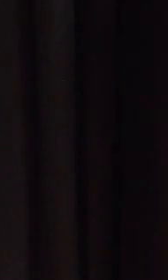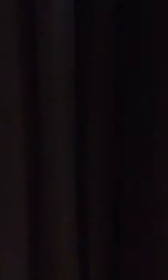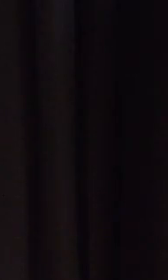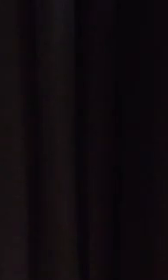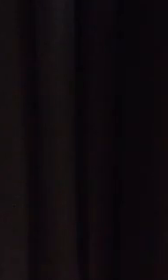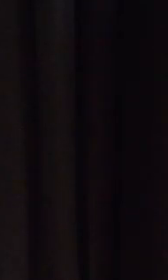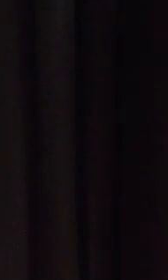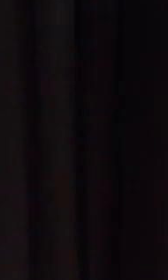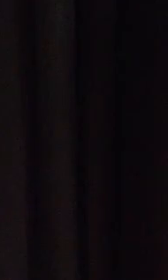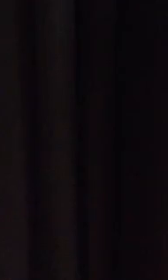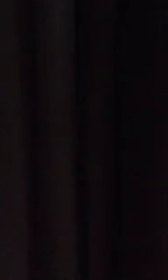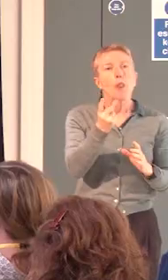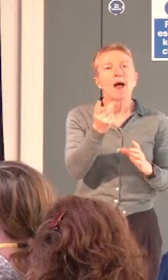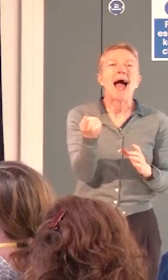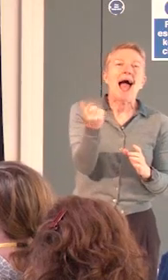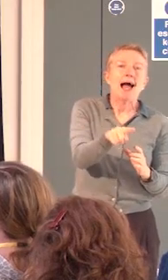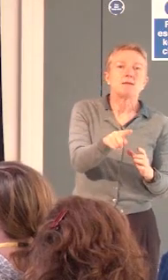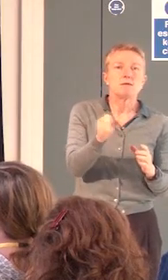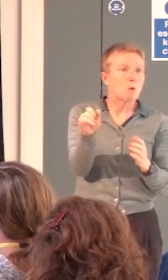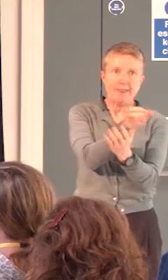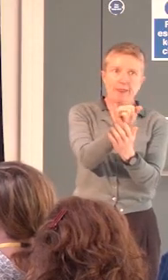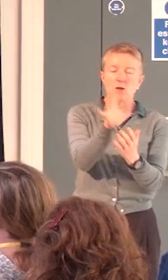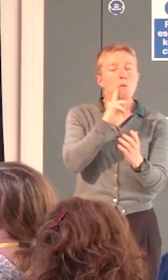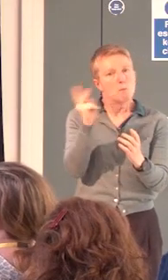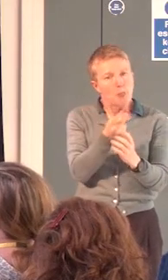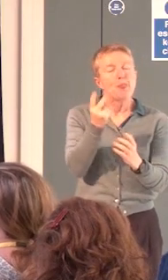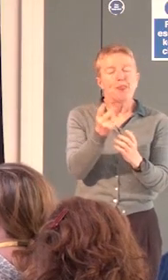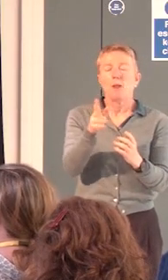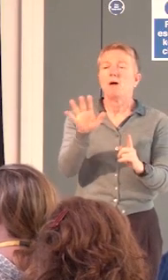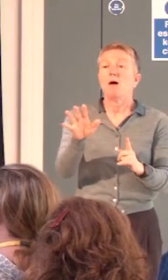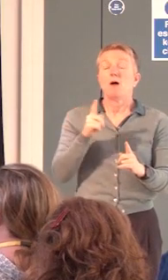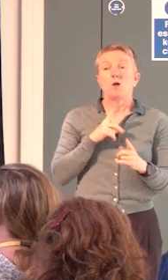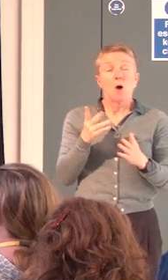so we do need outcomes. And I'm not for a moment advocating for the fact that we take away all outcomes from our,